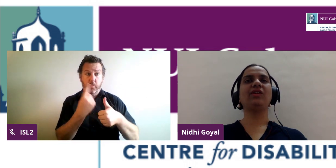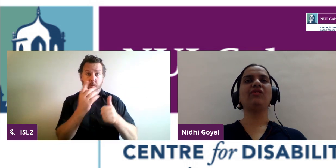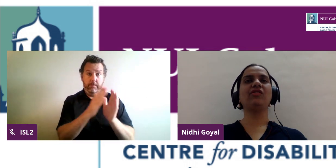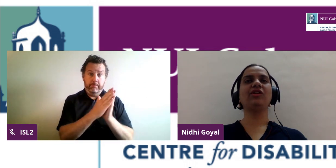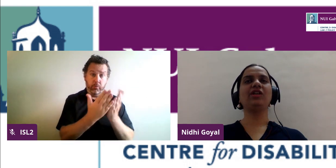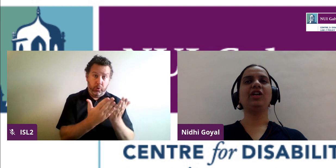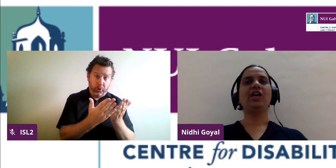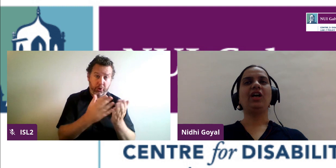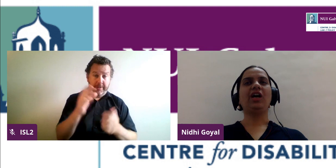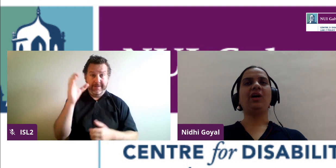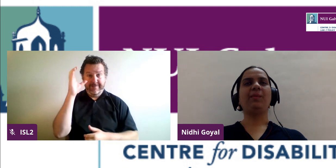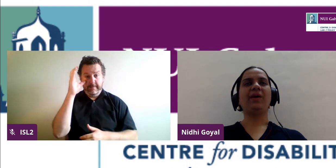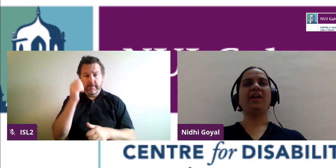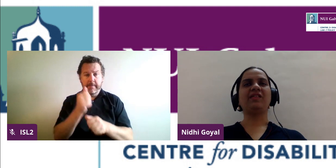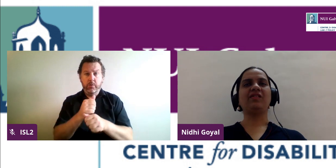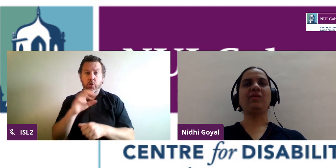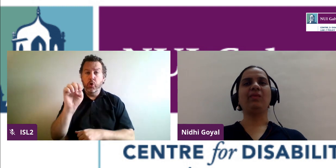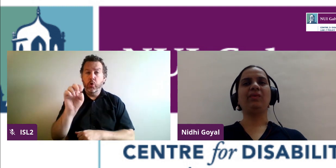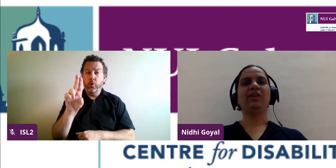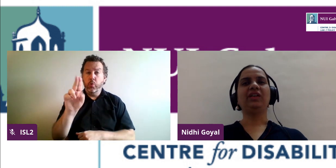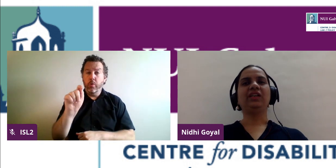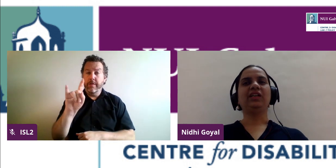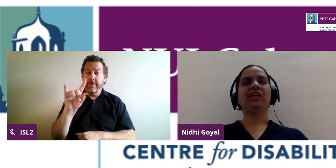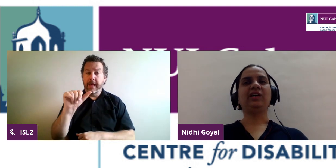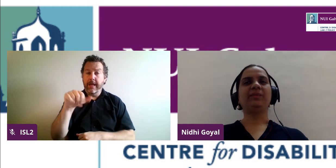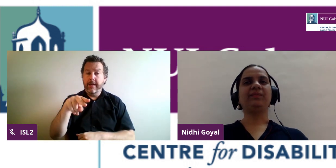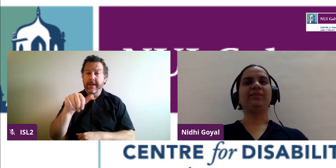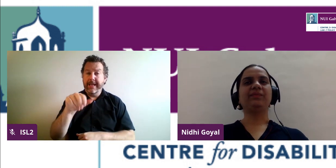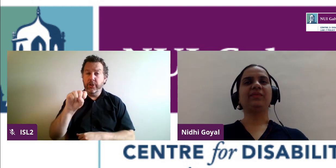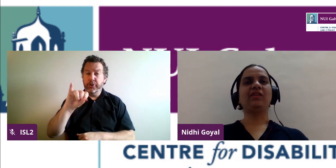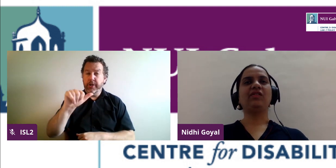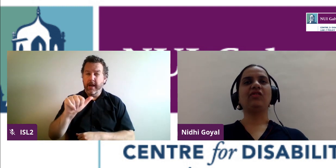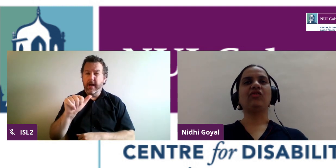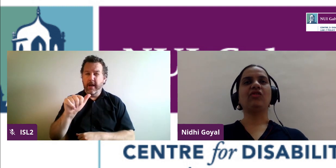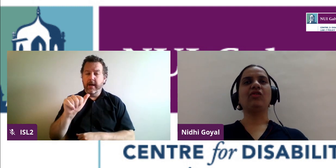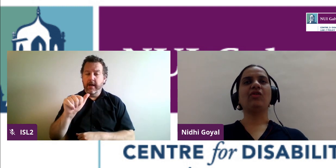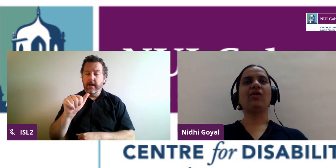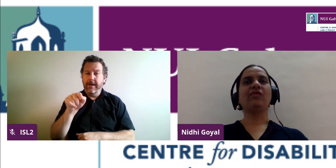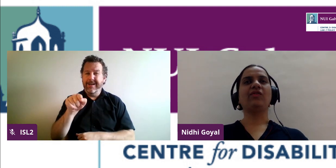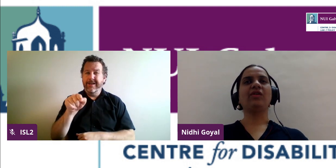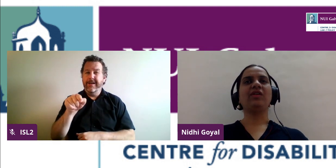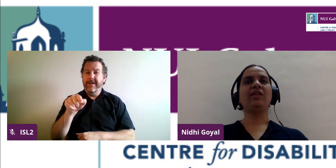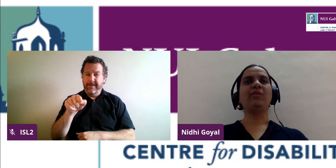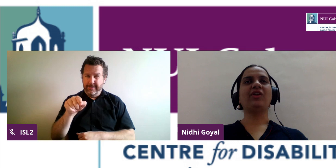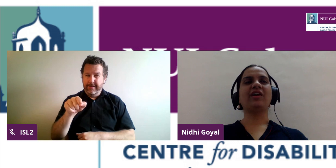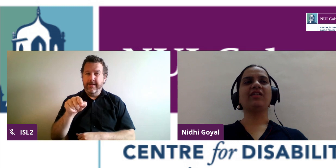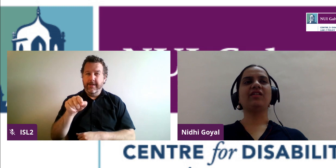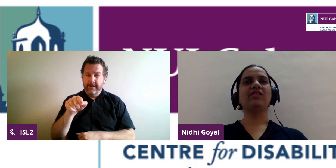, the decision of the lead protagonist to